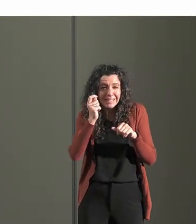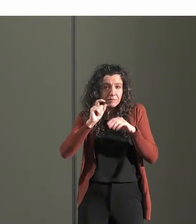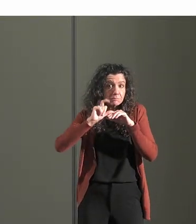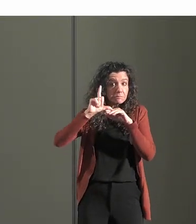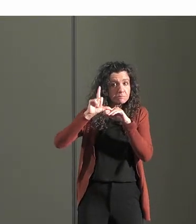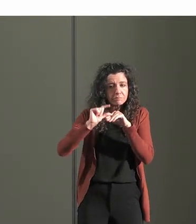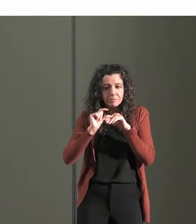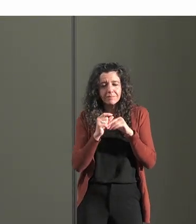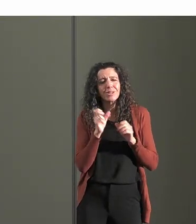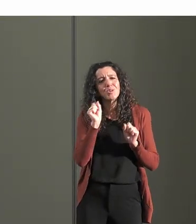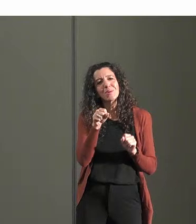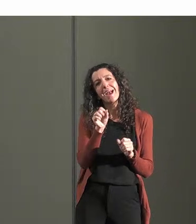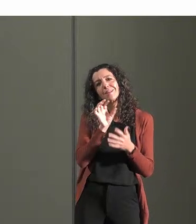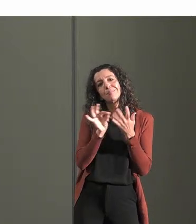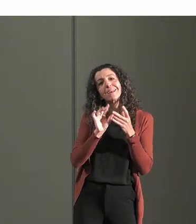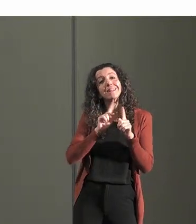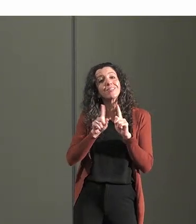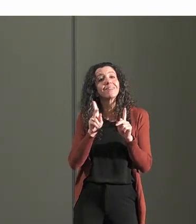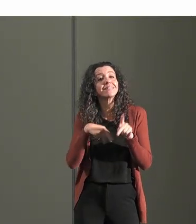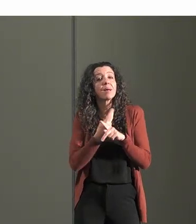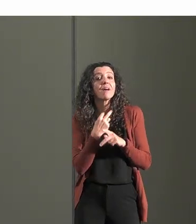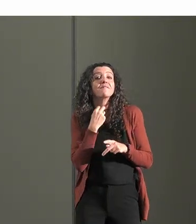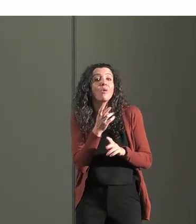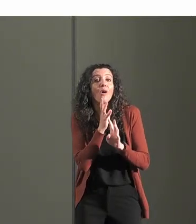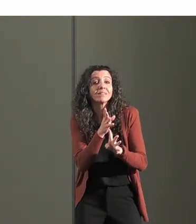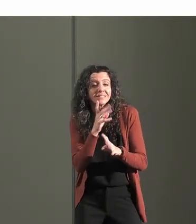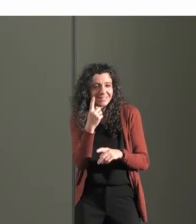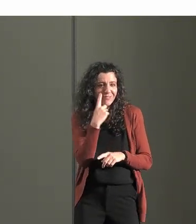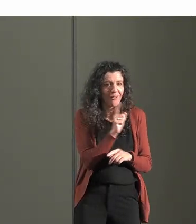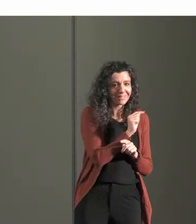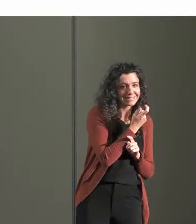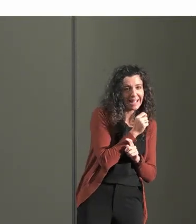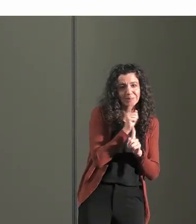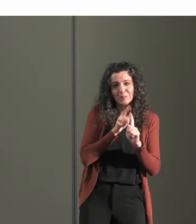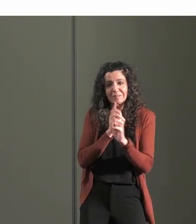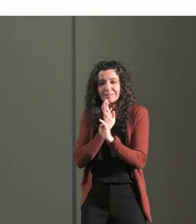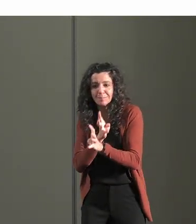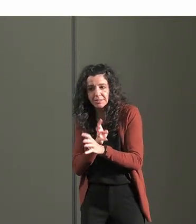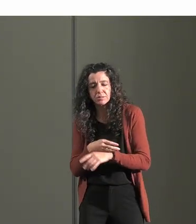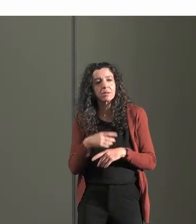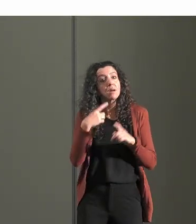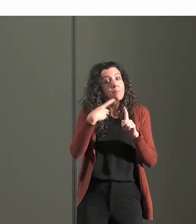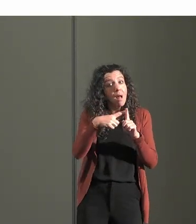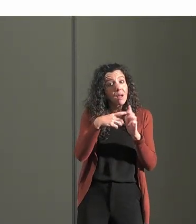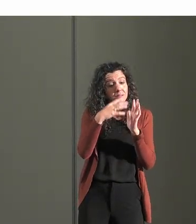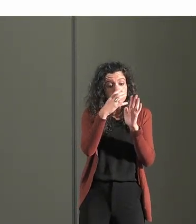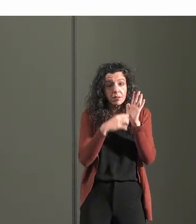and control the contrast and text sizes and various text to text-to-speech voices you could choose from and the text